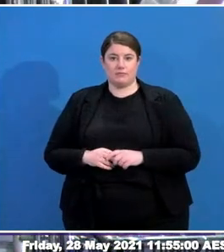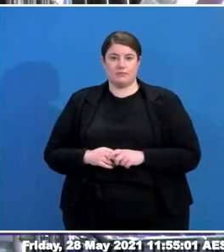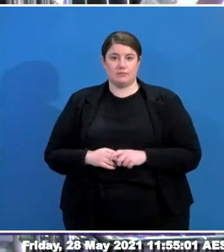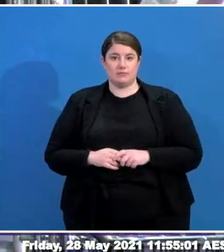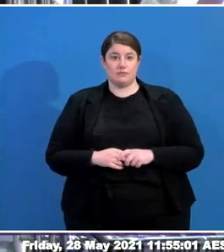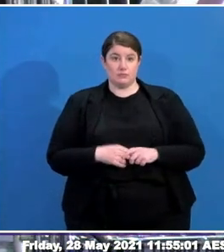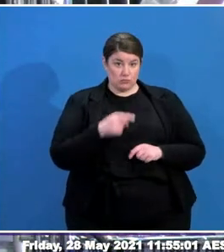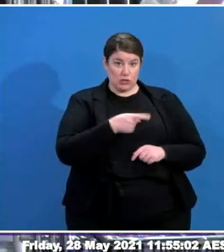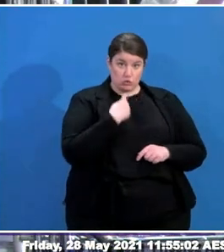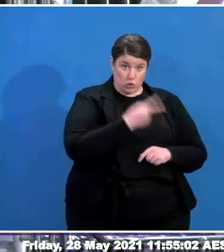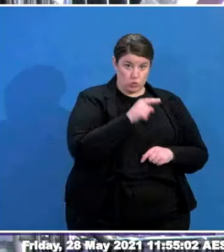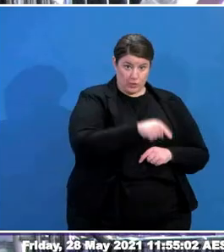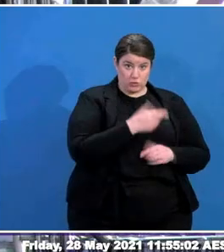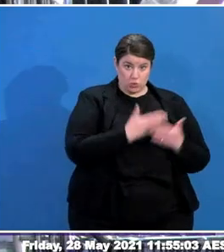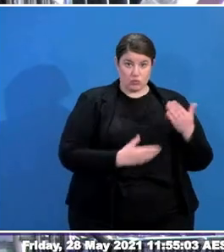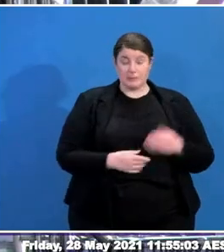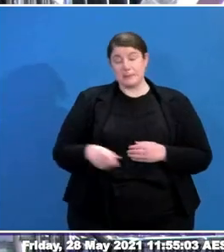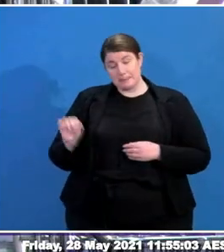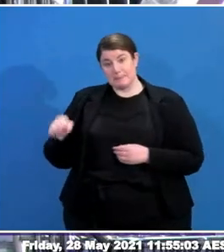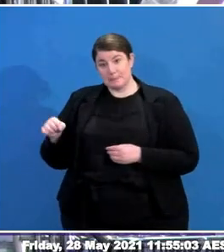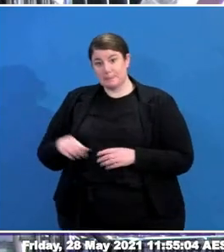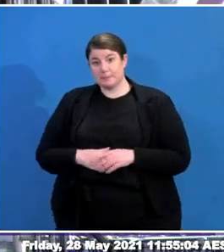That is what I was told, yes. And you haven't sought Sophia's ---